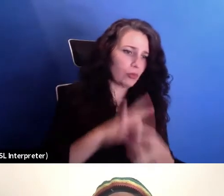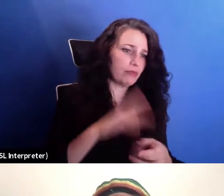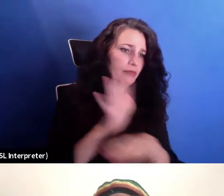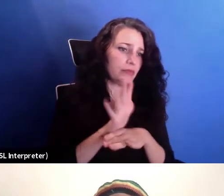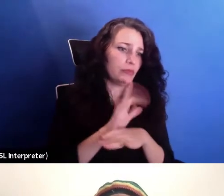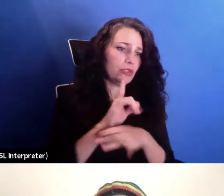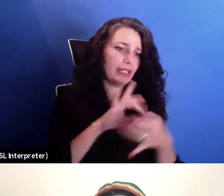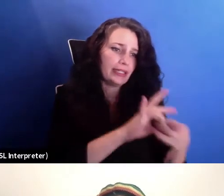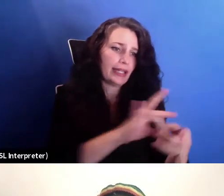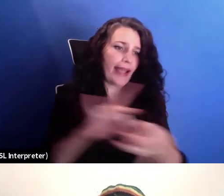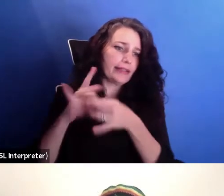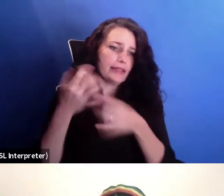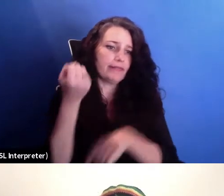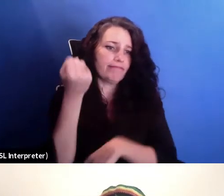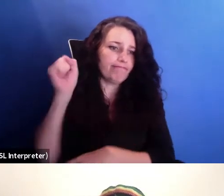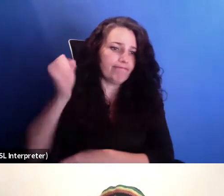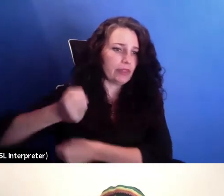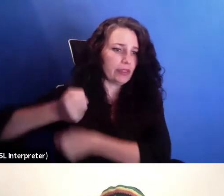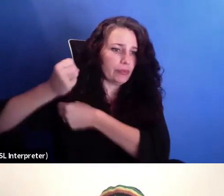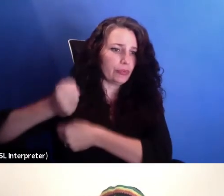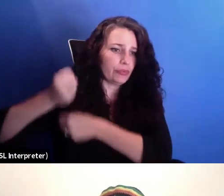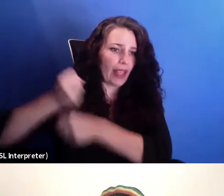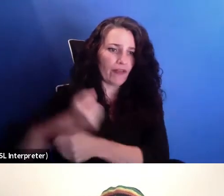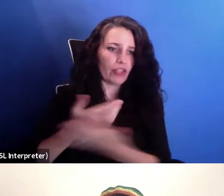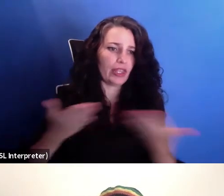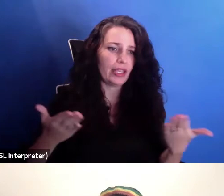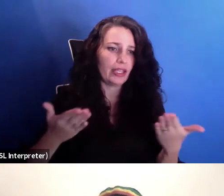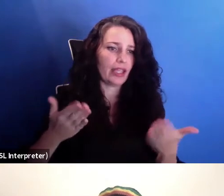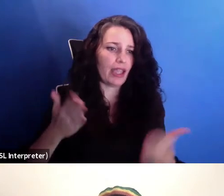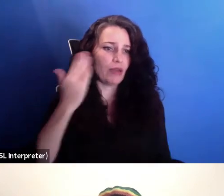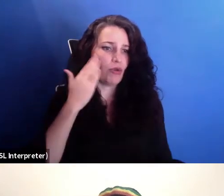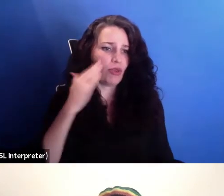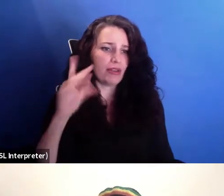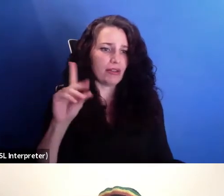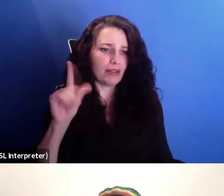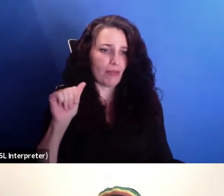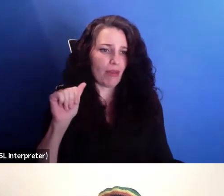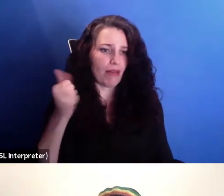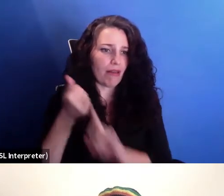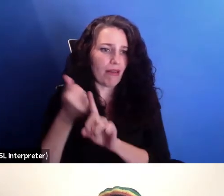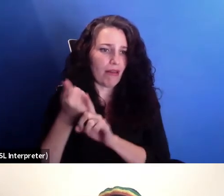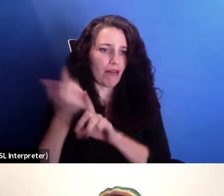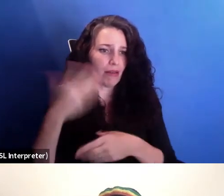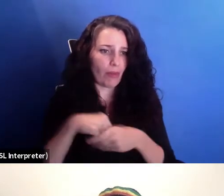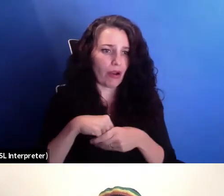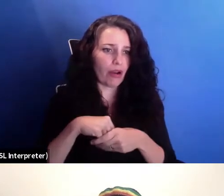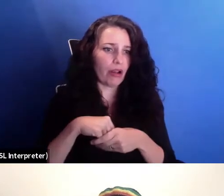is that disability, it's a part of the diversity and spectrum of human experience